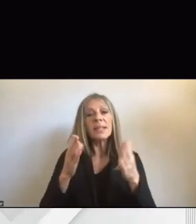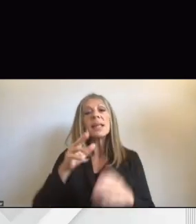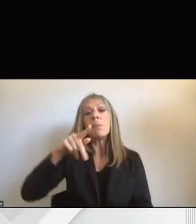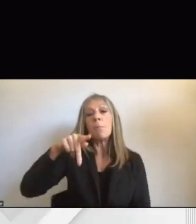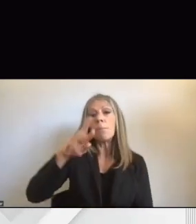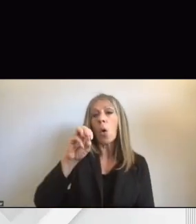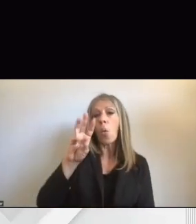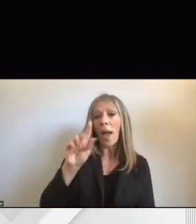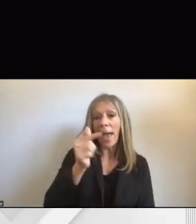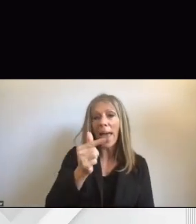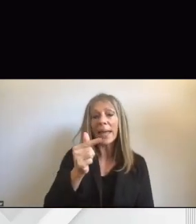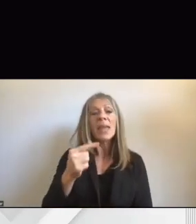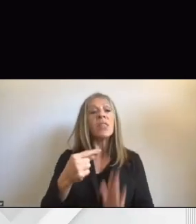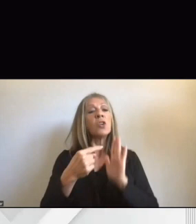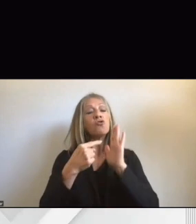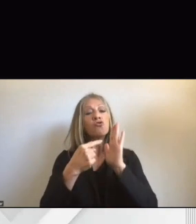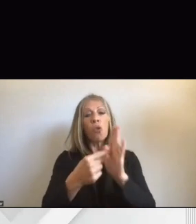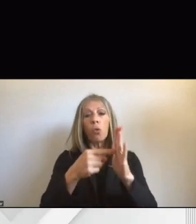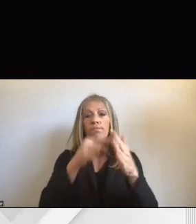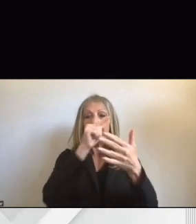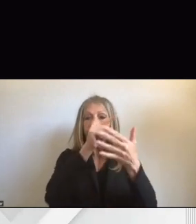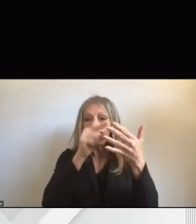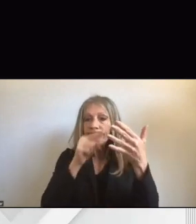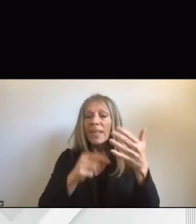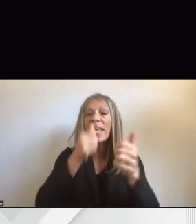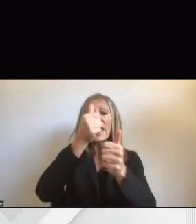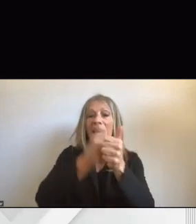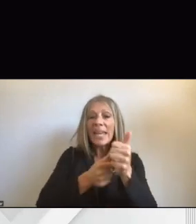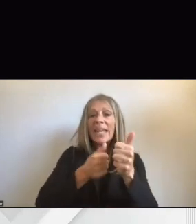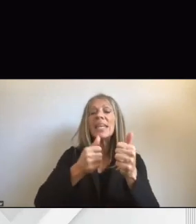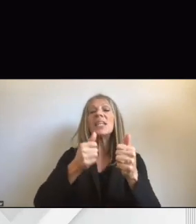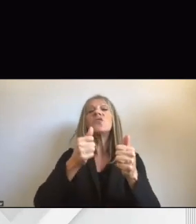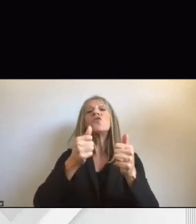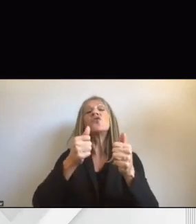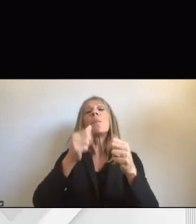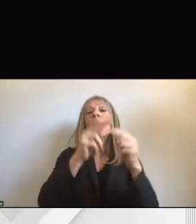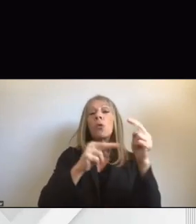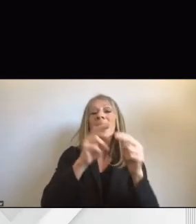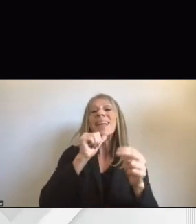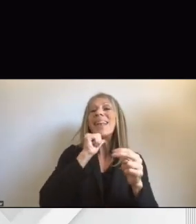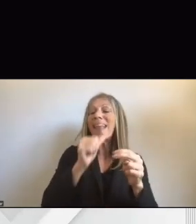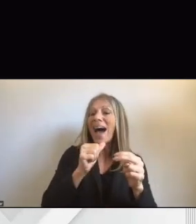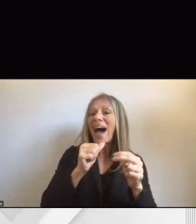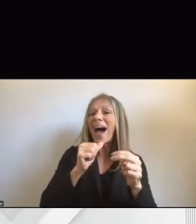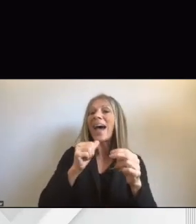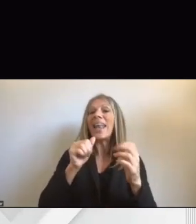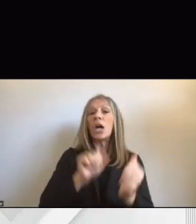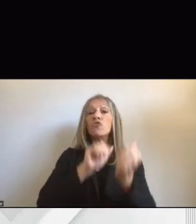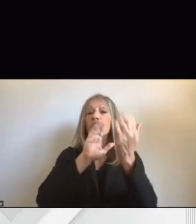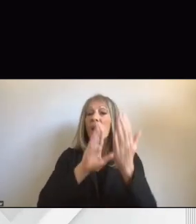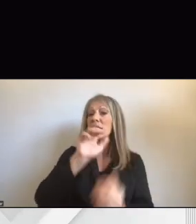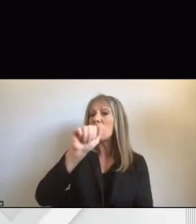and identified the features of each facility not adequately addressed by ADAAG.